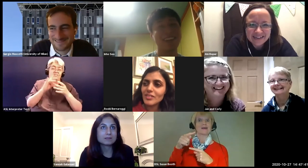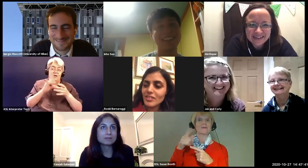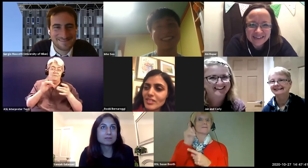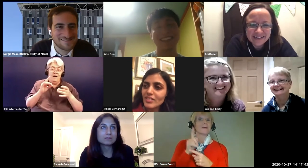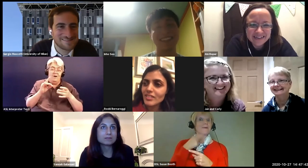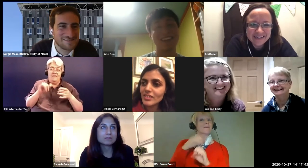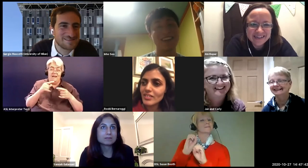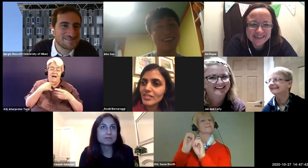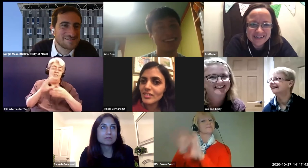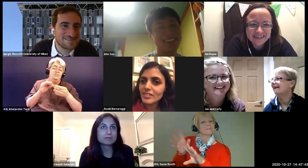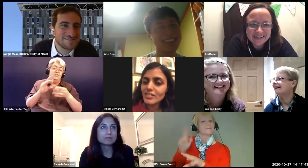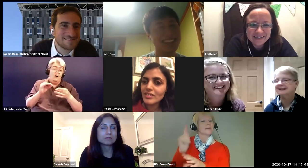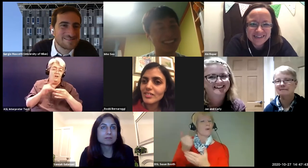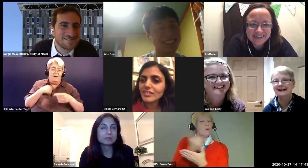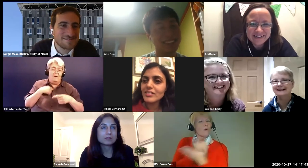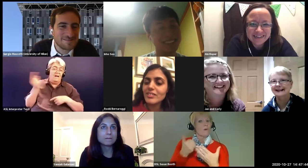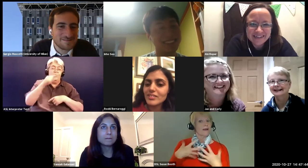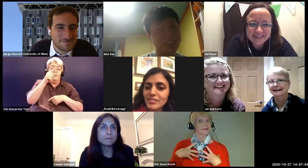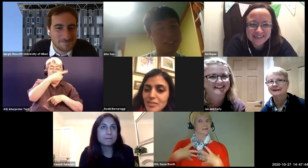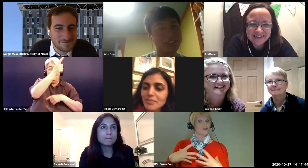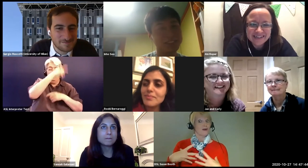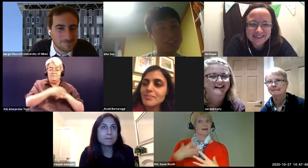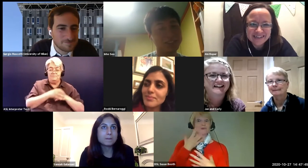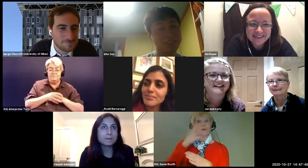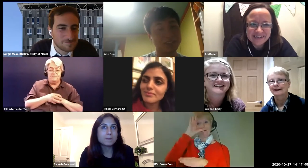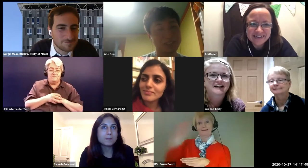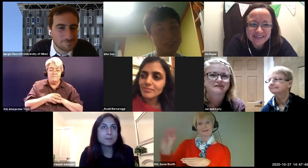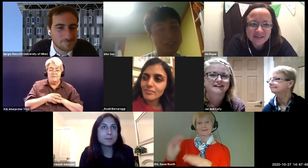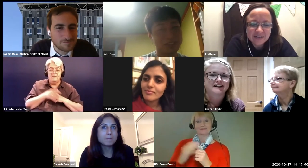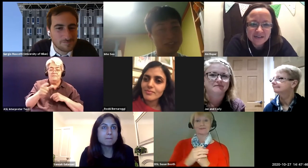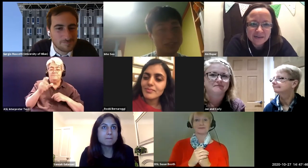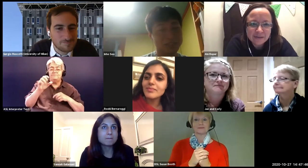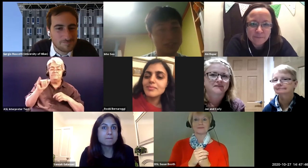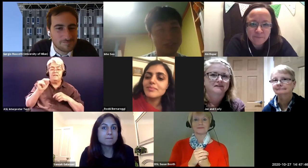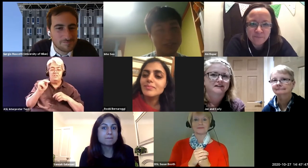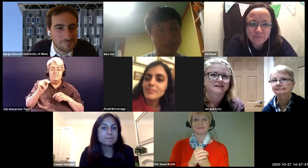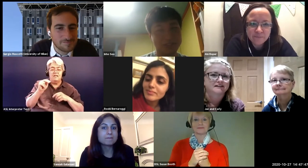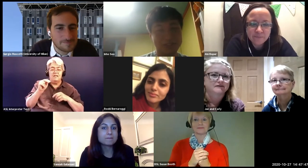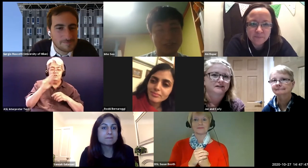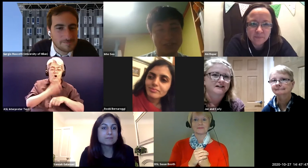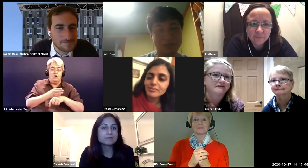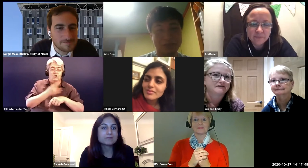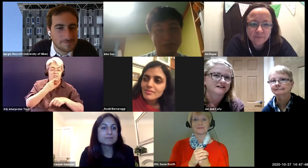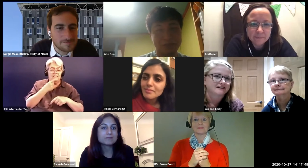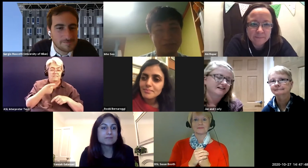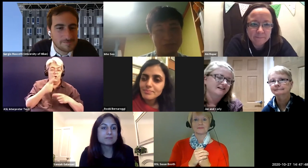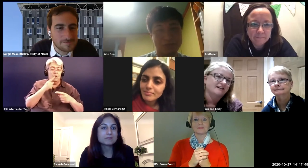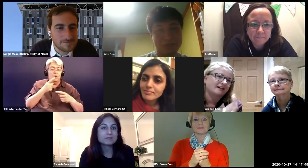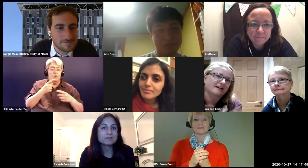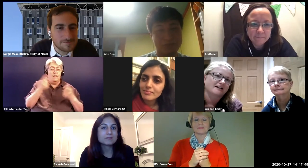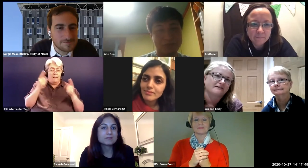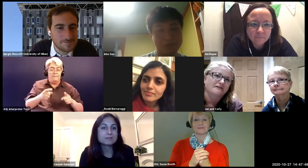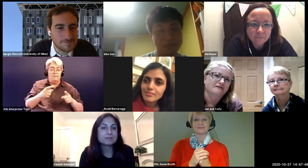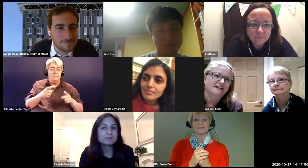I talk it talk about it so yeah I think just having um when when you have a difficulty